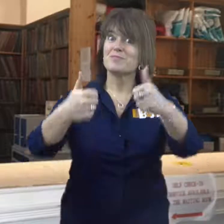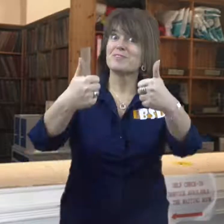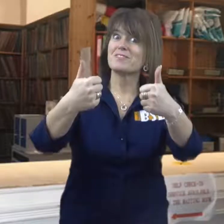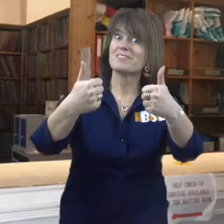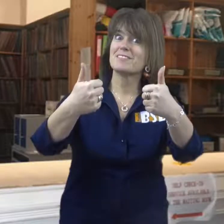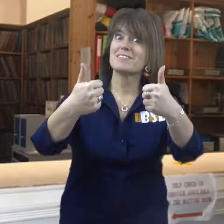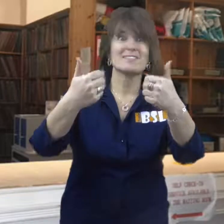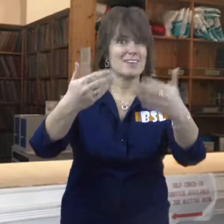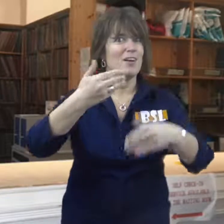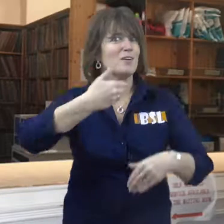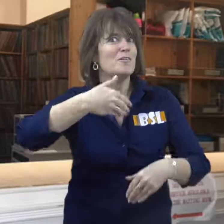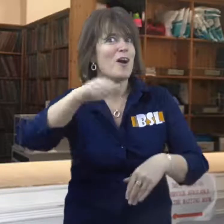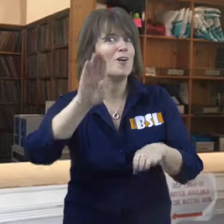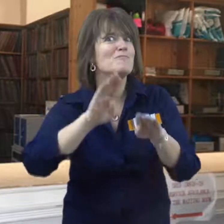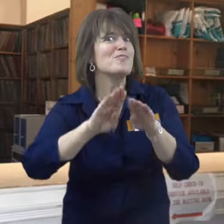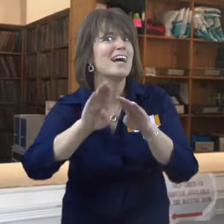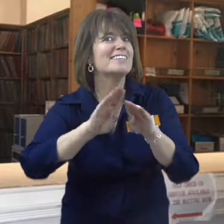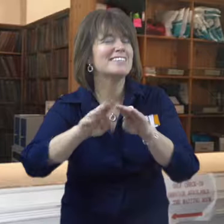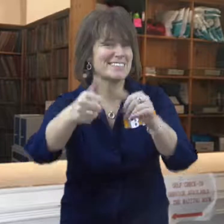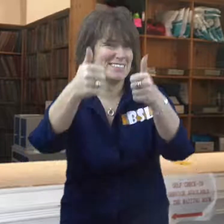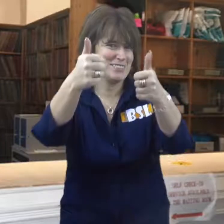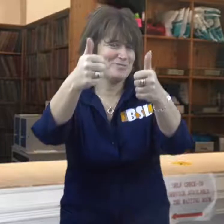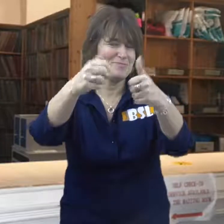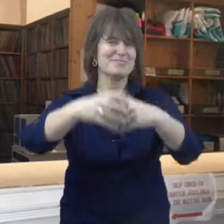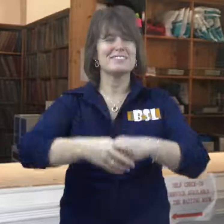Ok, now go and practice